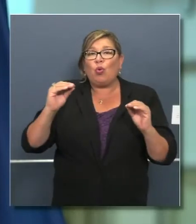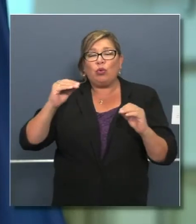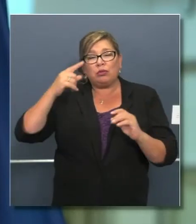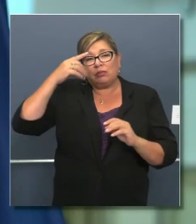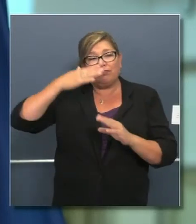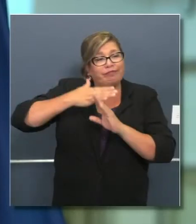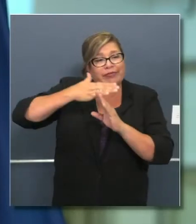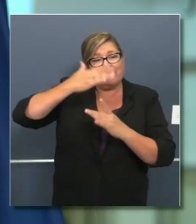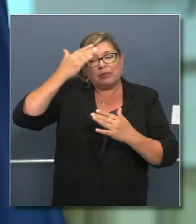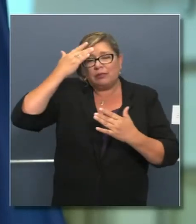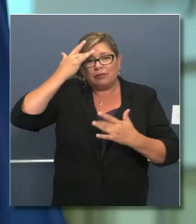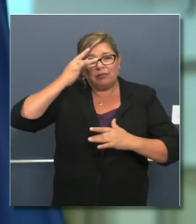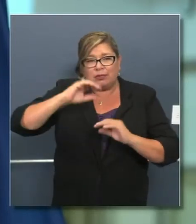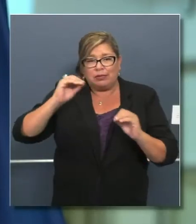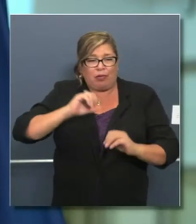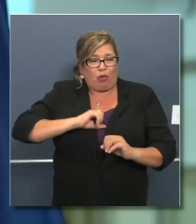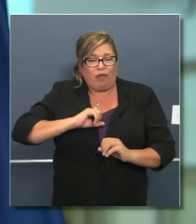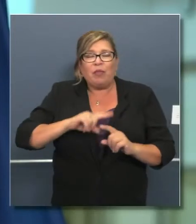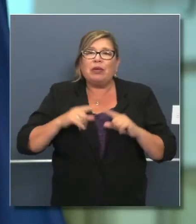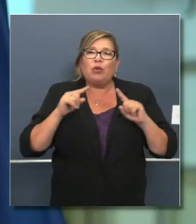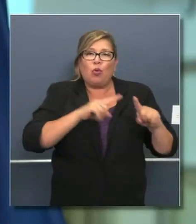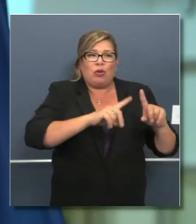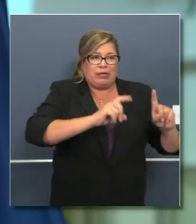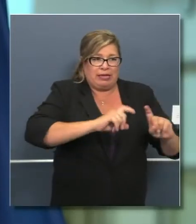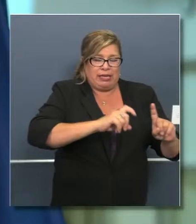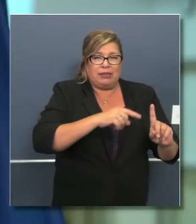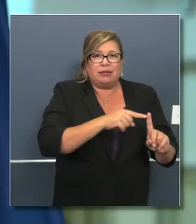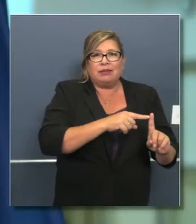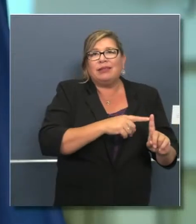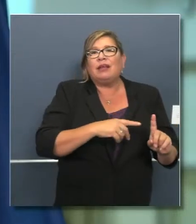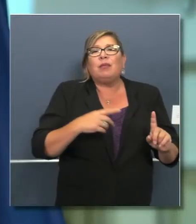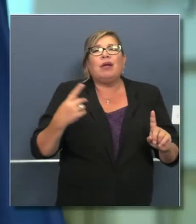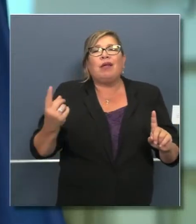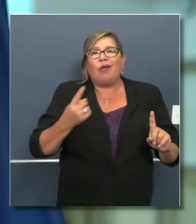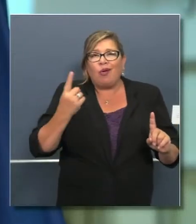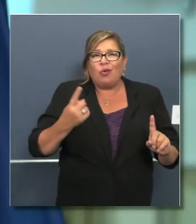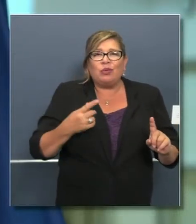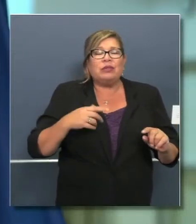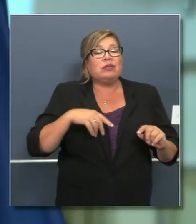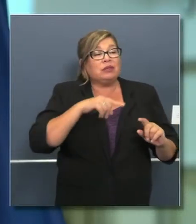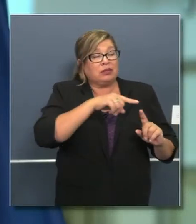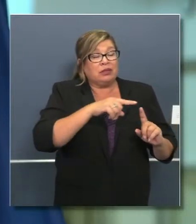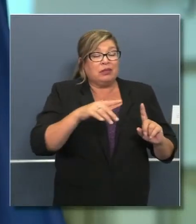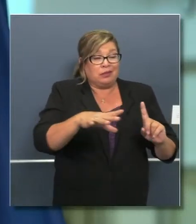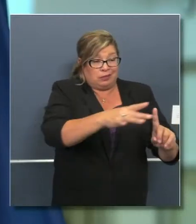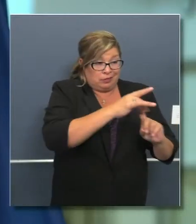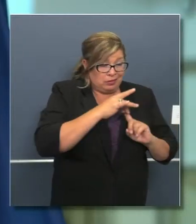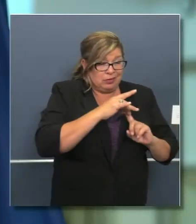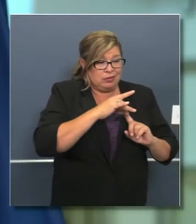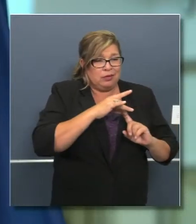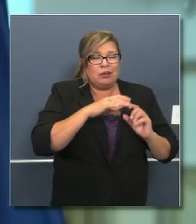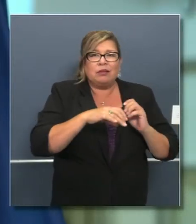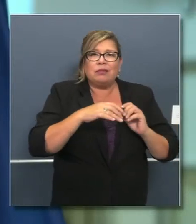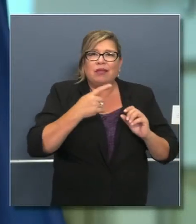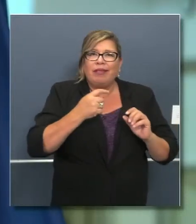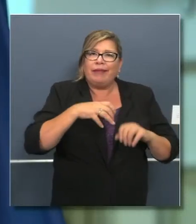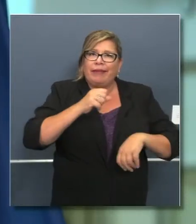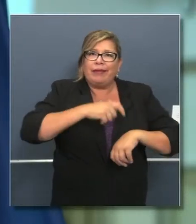is coming in again hospitalizations lag deaths like even further all I'm saying is to people